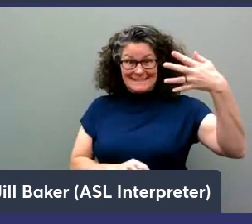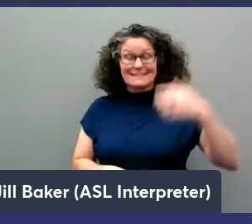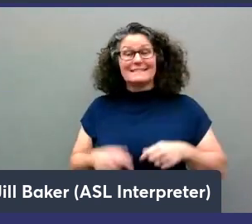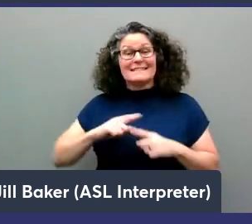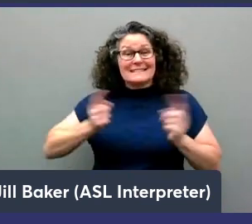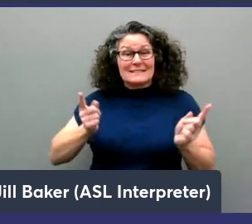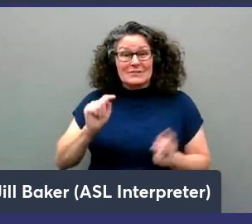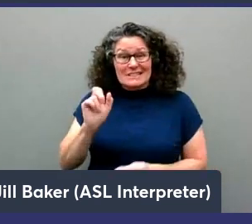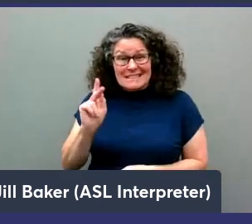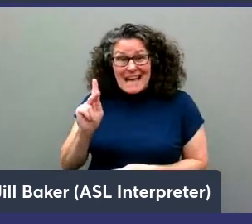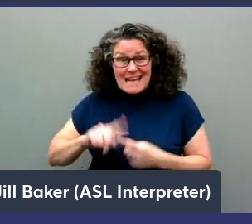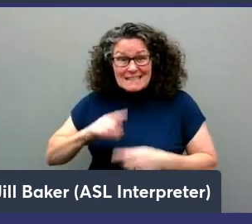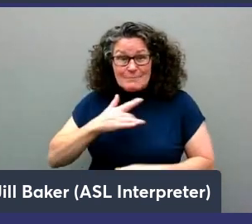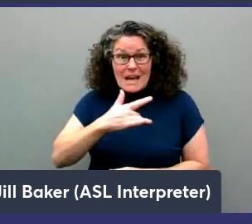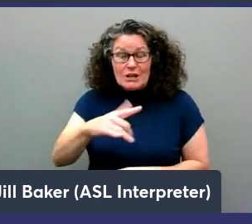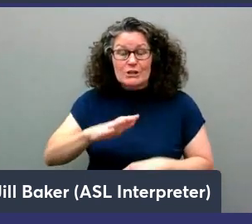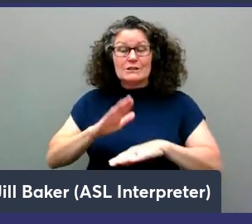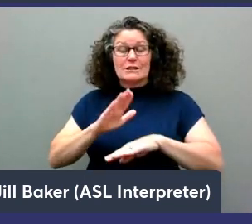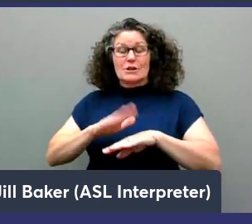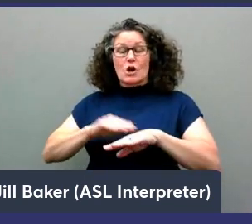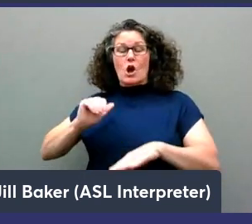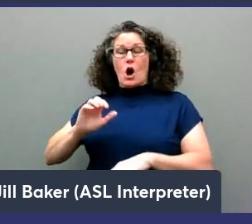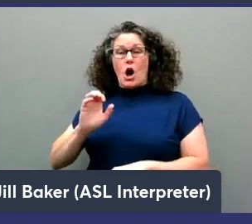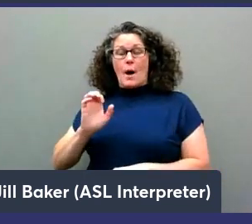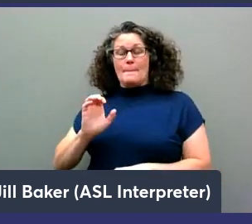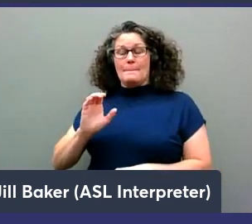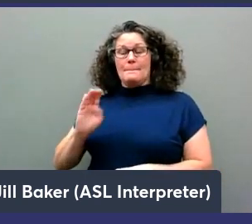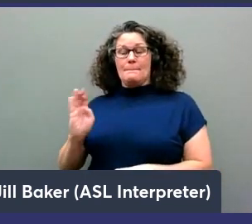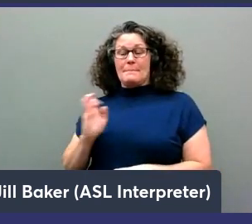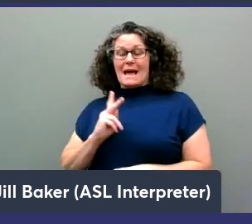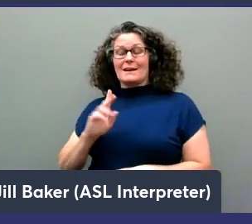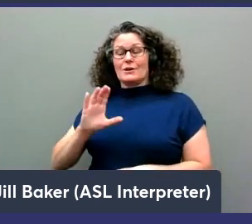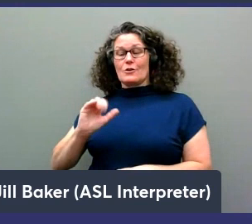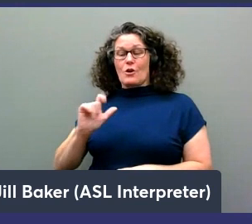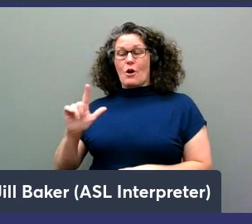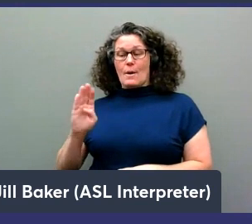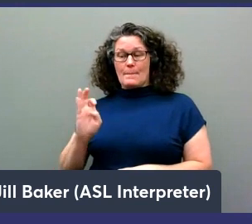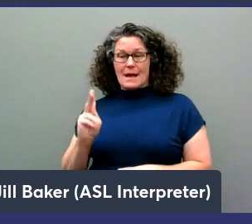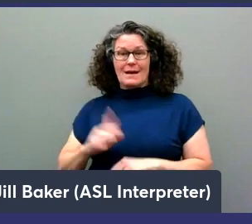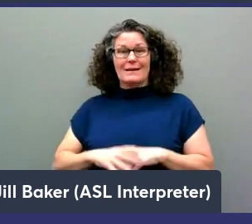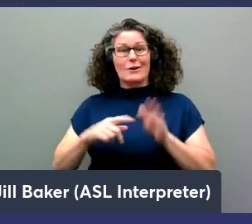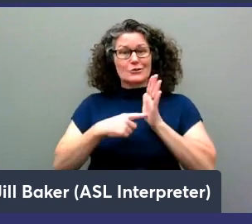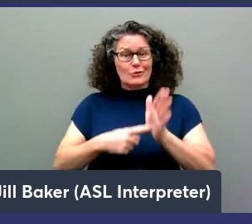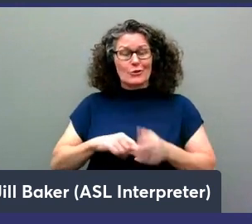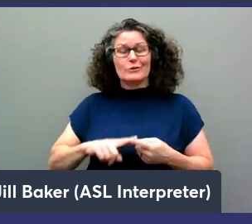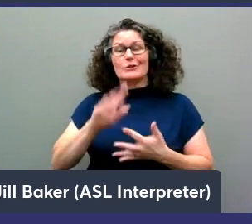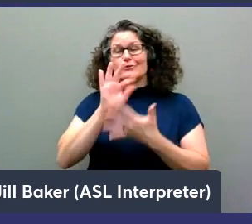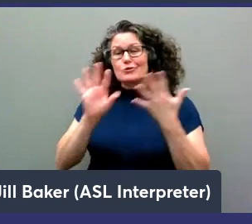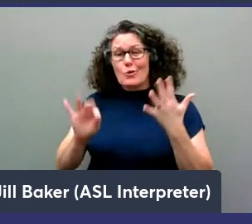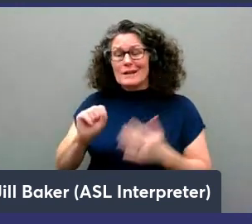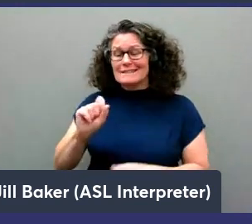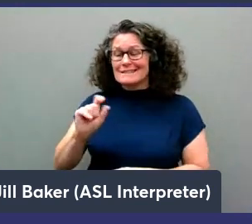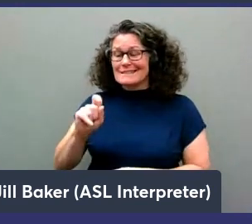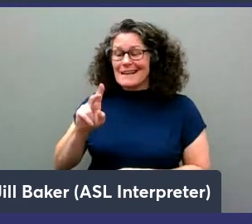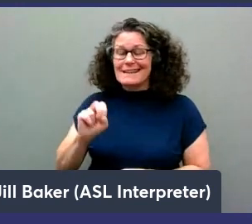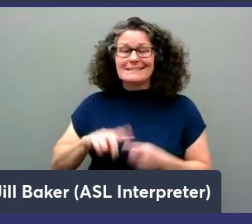we have the callback task token, which I'm gonna show you. Talk about choice state and map state, input and output processing.